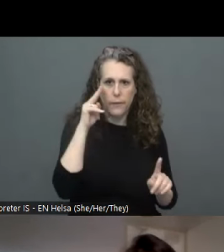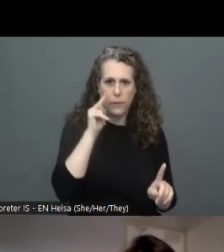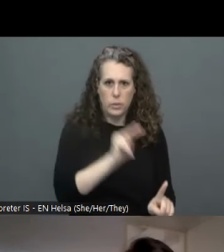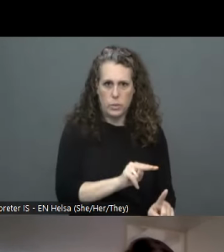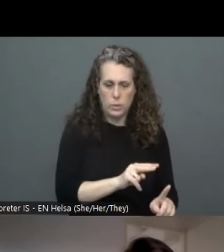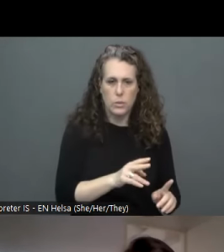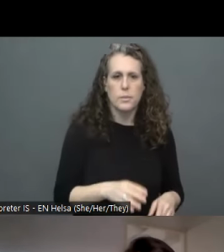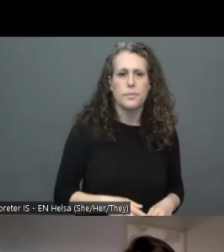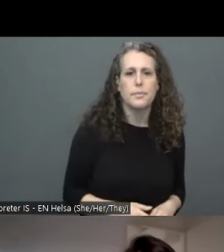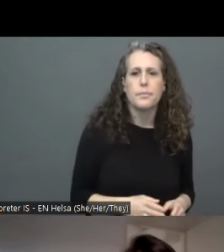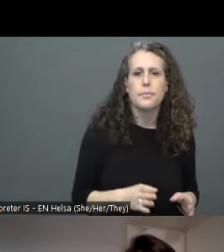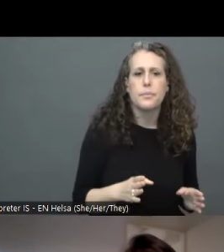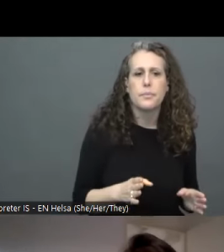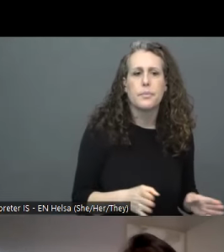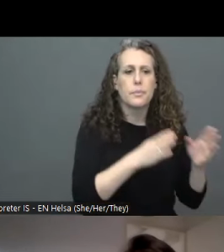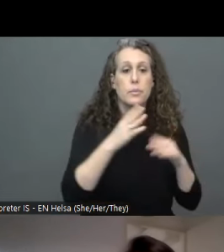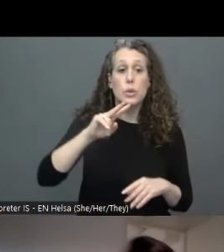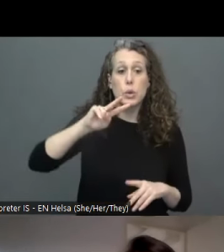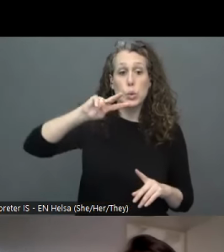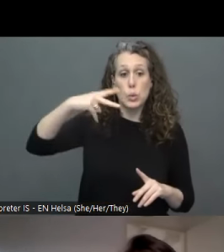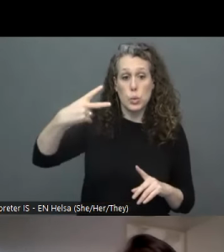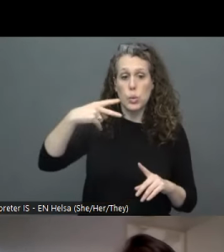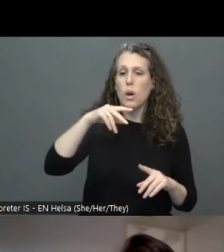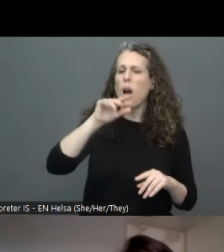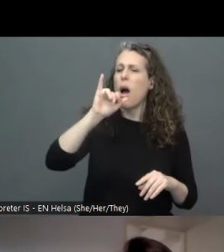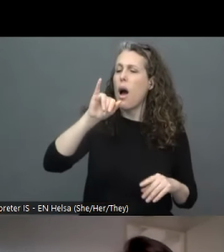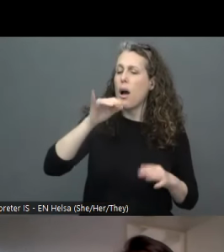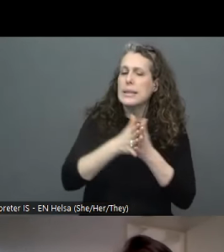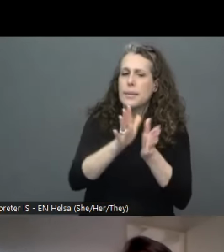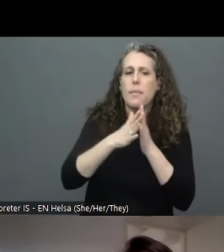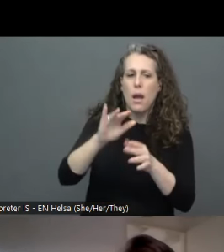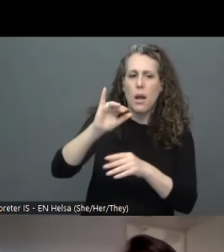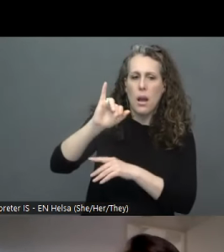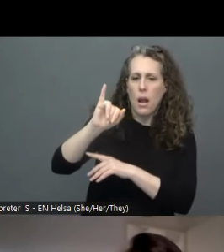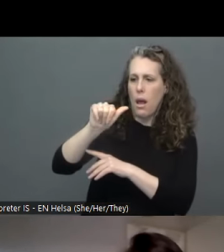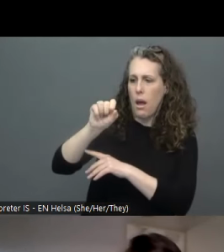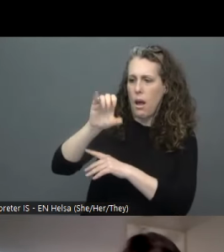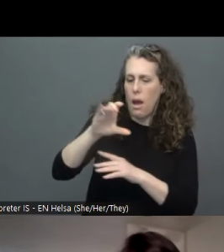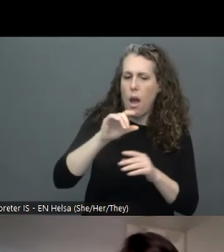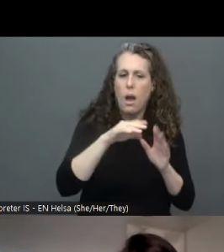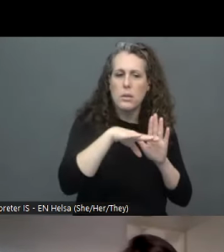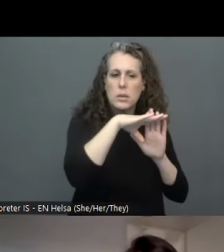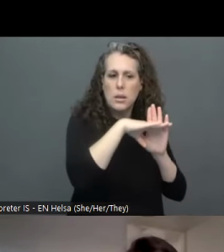the IASC Guidelines and policy context and try to unpack especially the earlier chapter